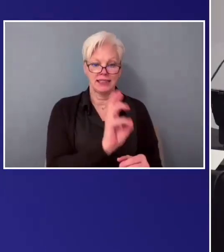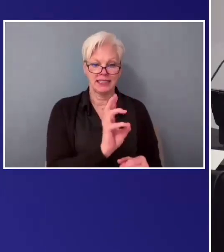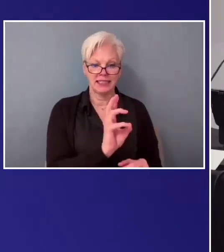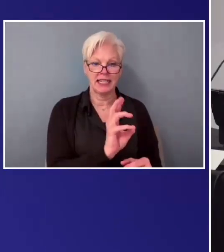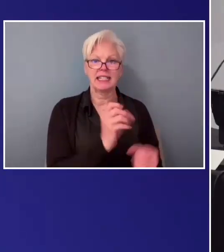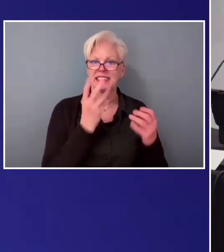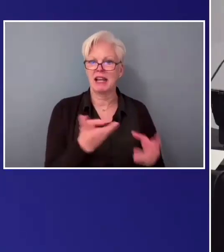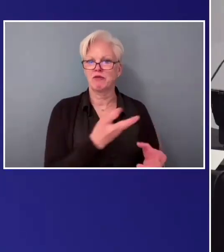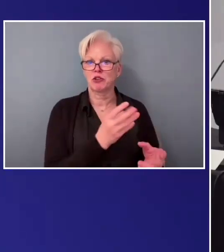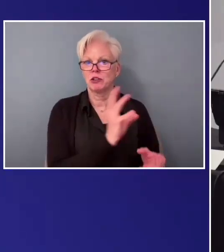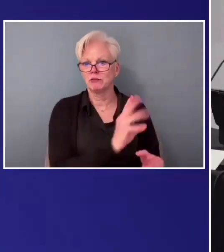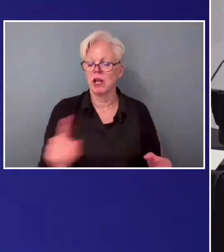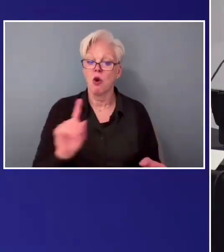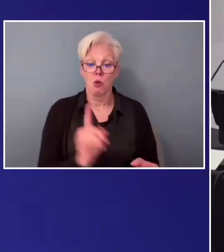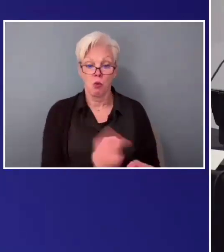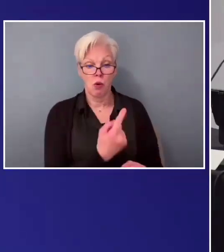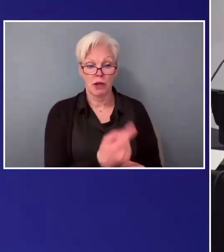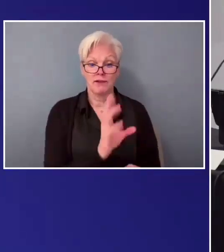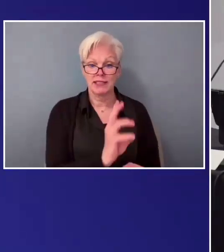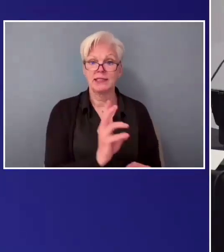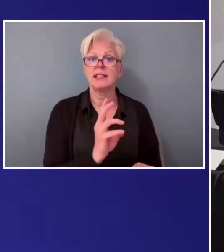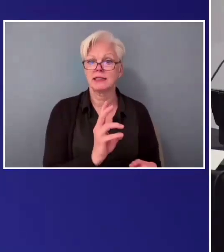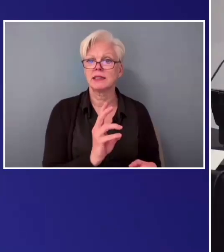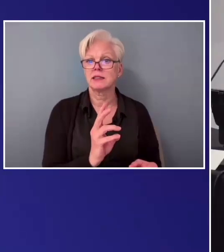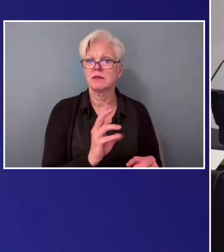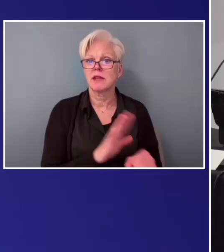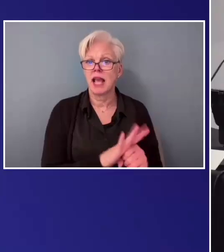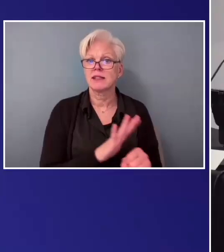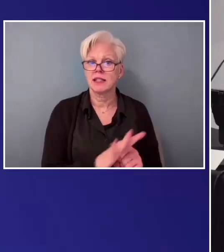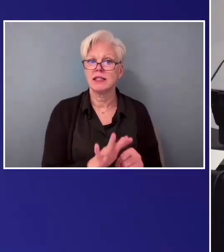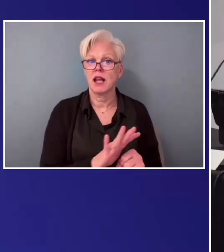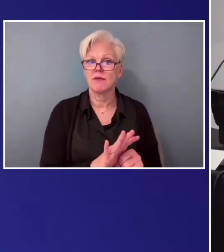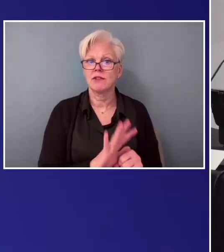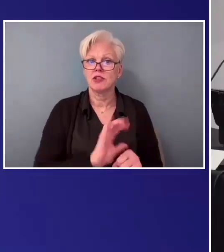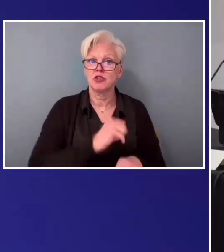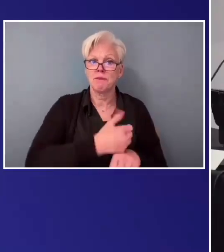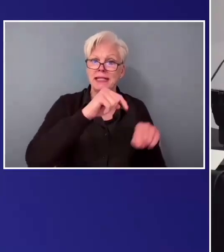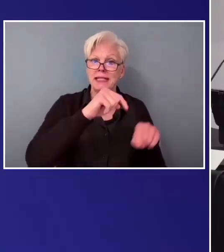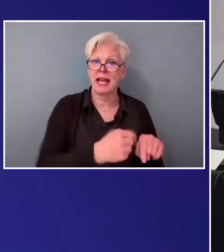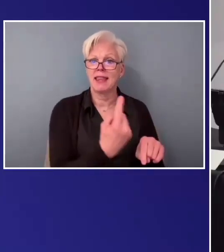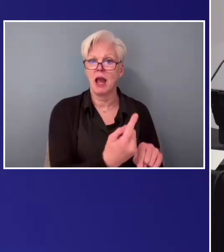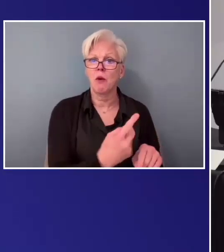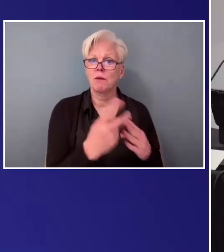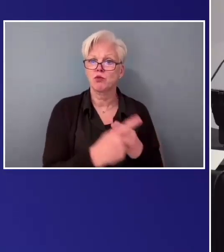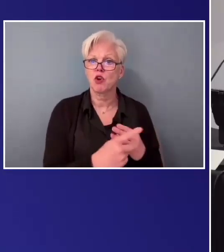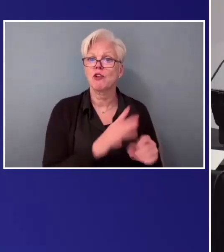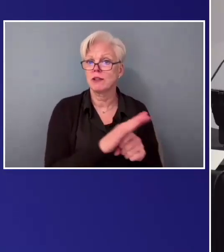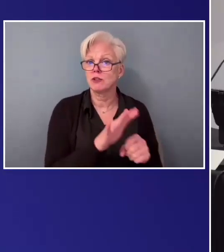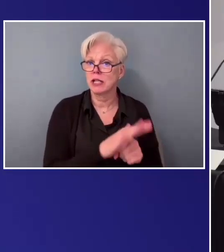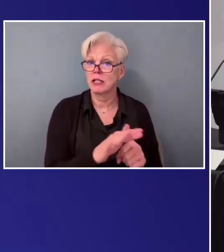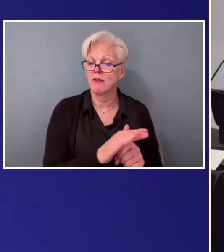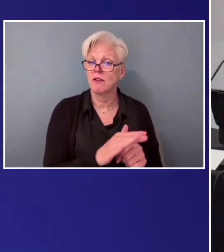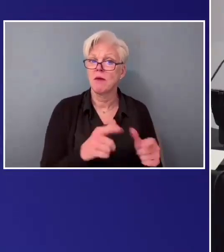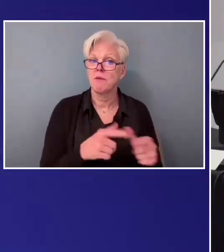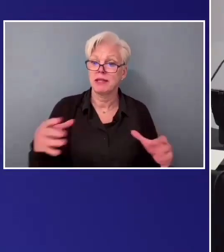students so that you can get an estimate just based on that six-digit program, but then you're combining like a smaller